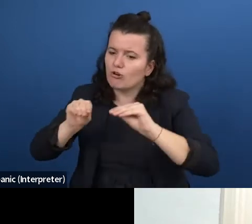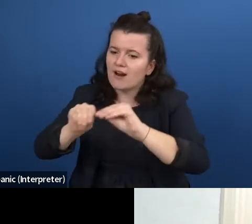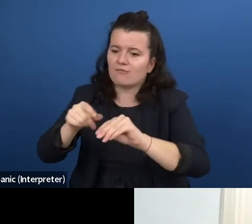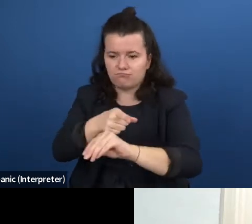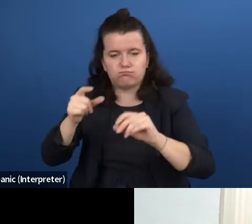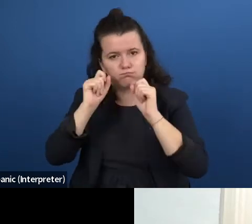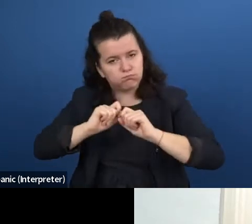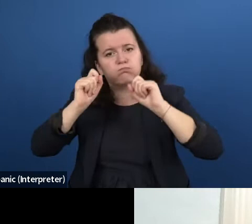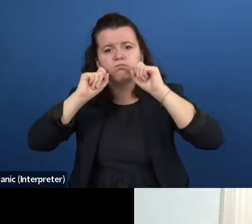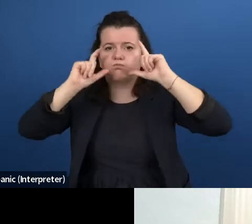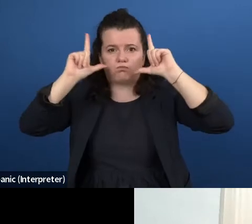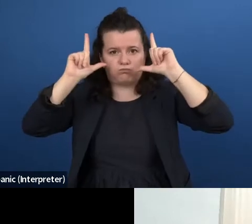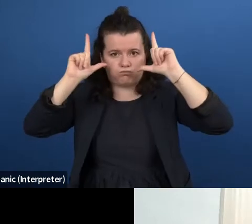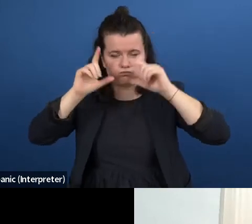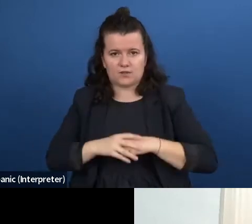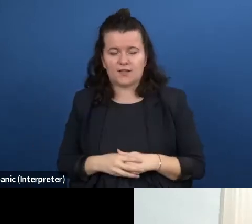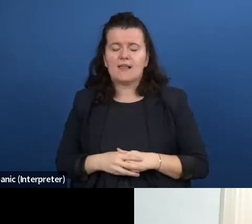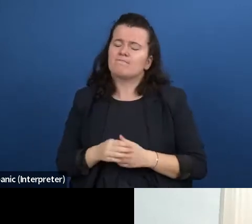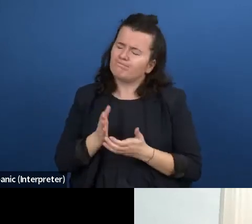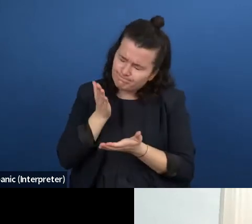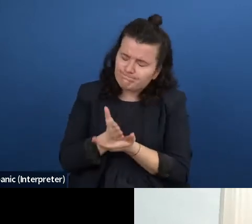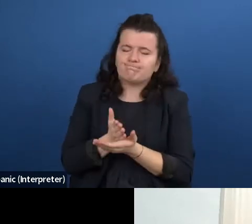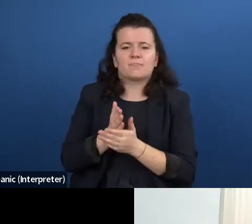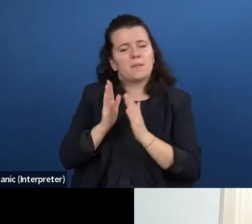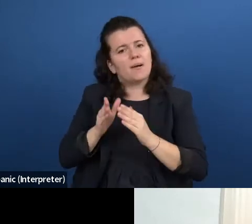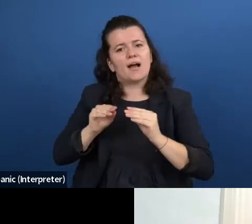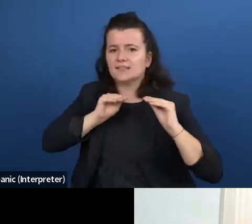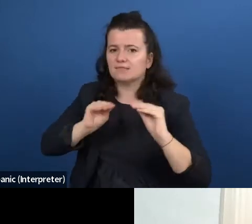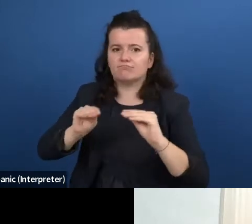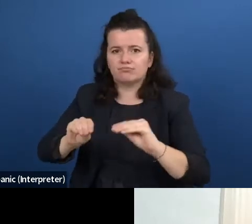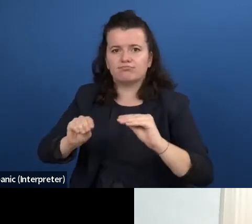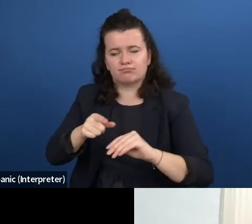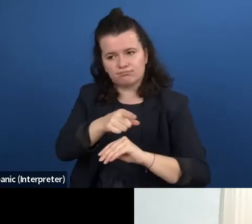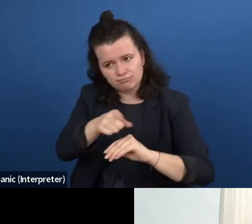We need them to acknowledge that women and girls with disabilities are targeted